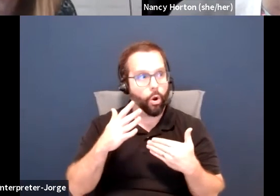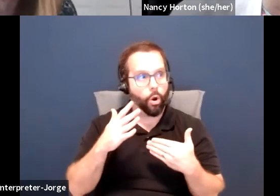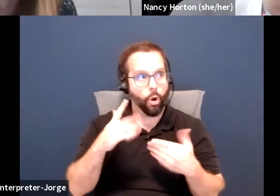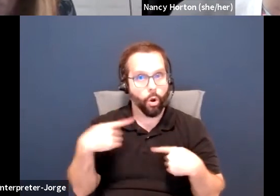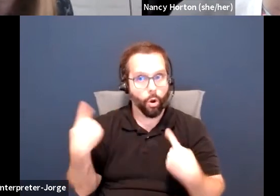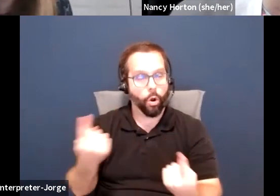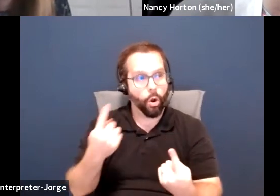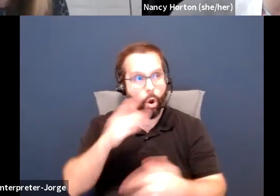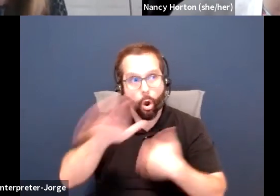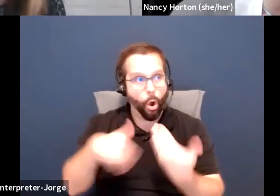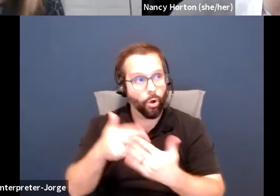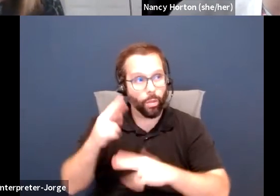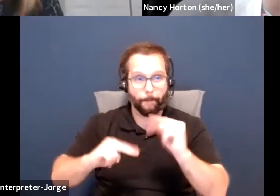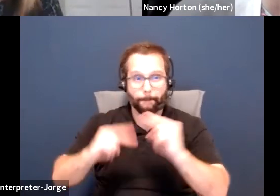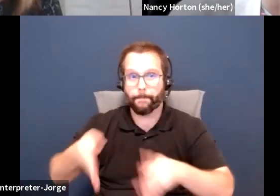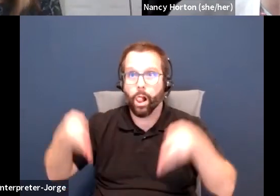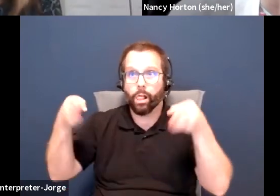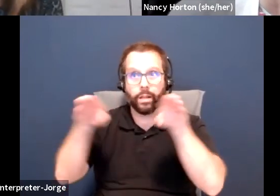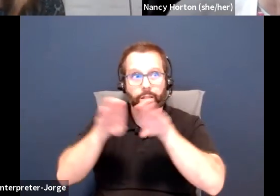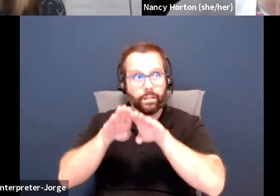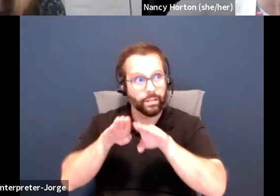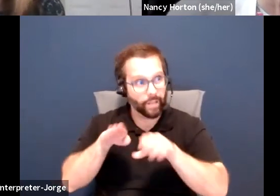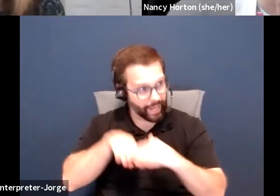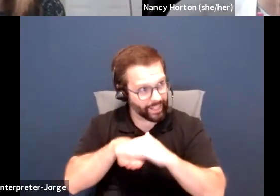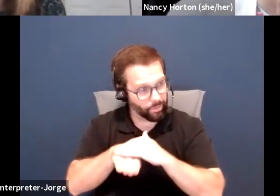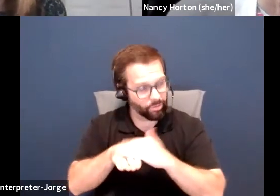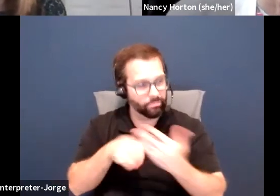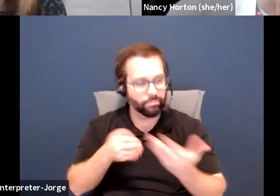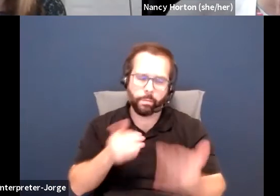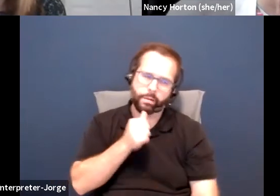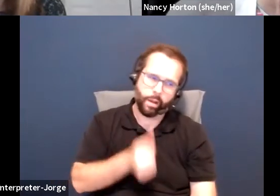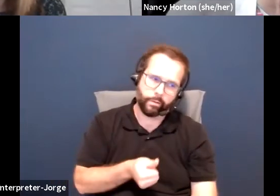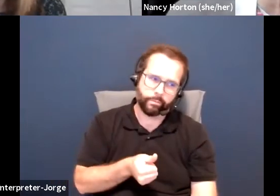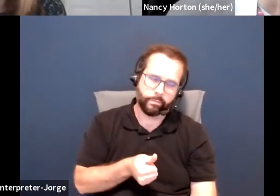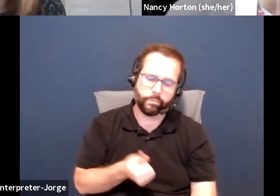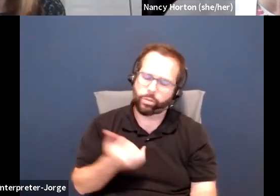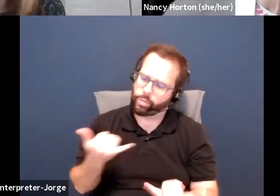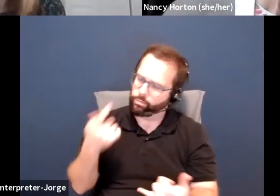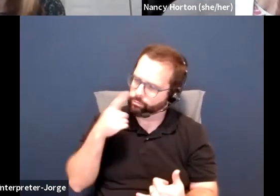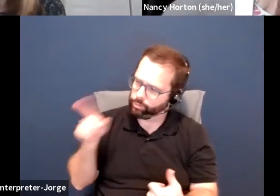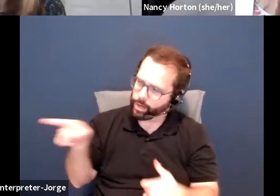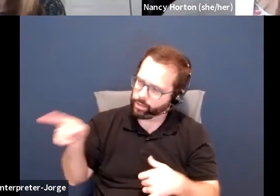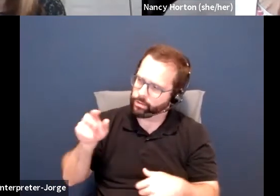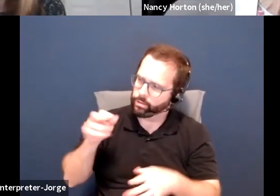it's readily achievable. And so as a result, all existing buildings may not